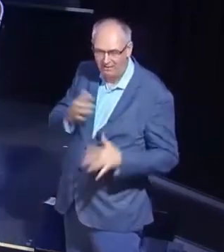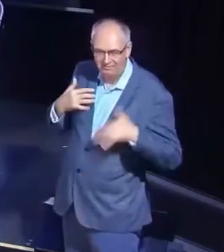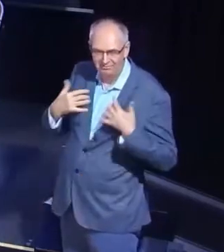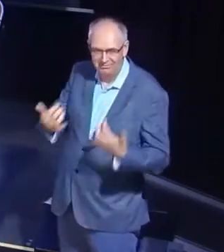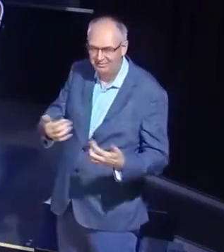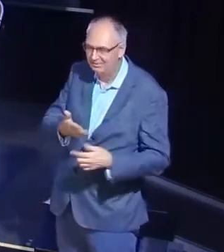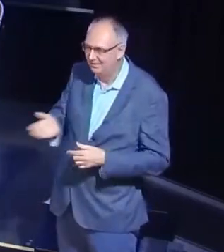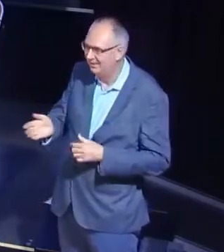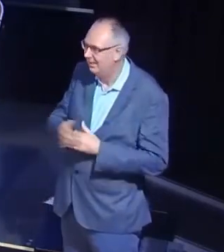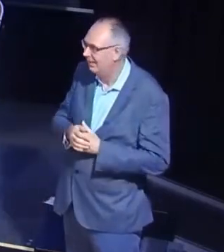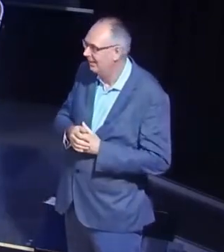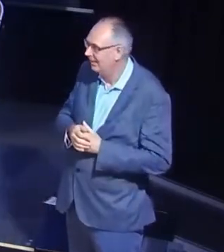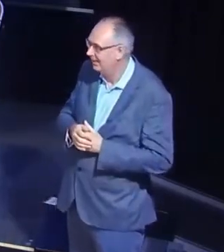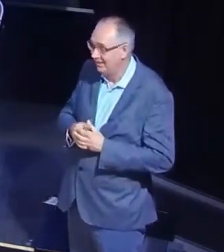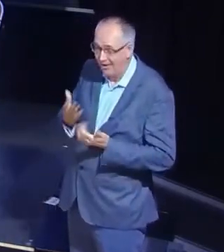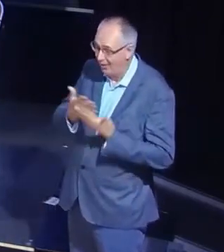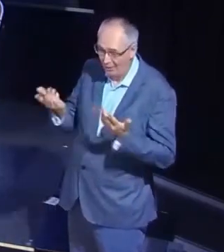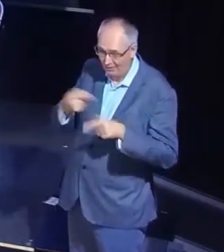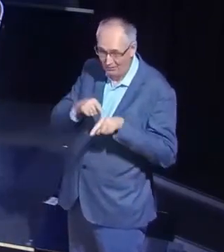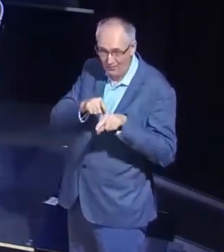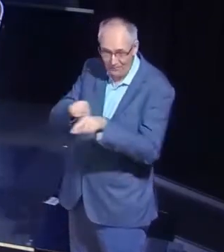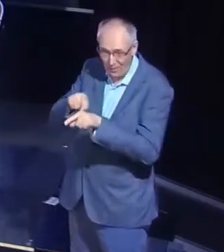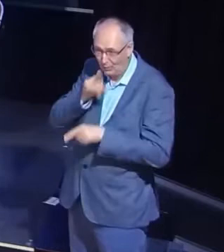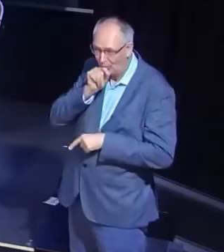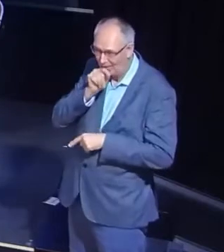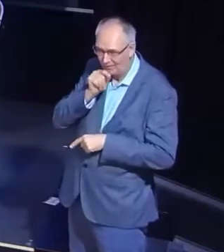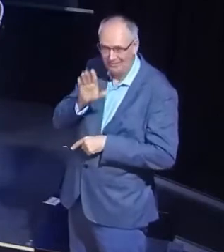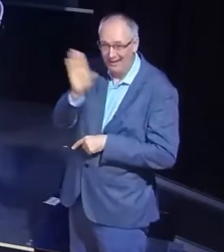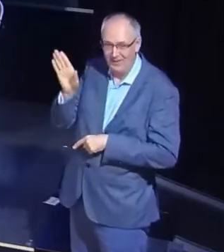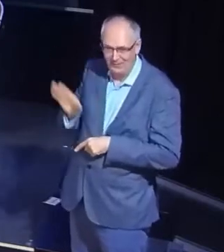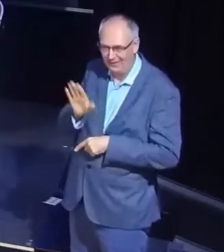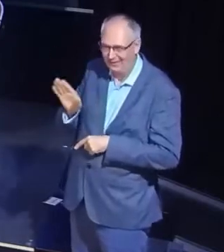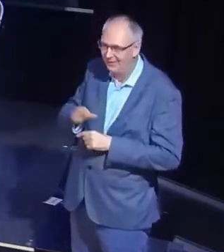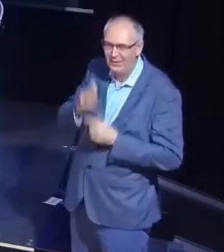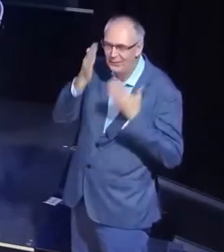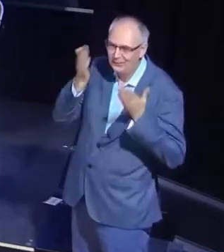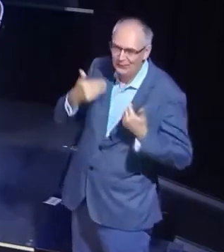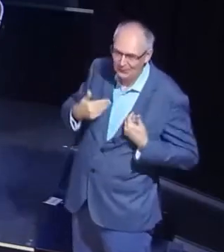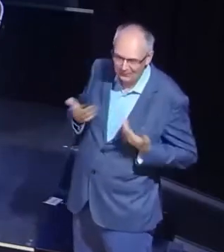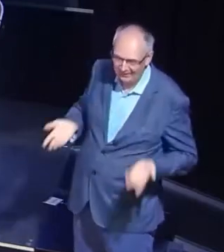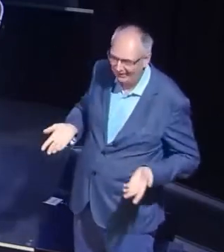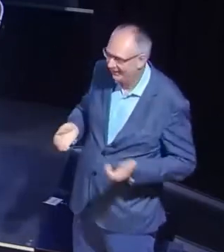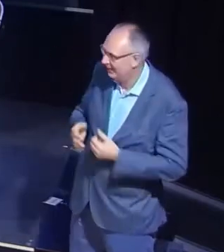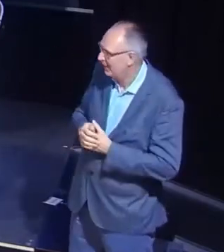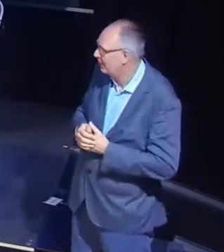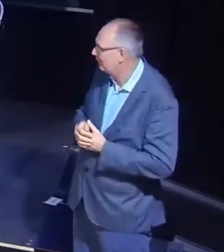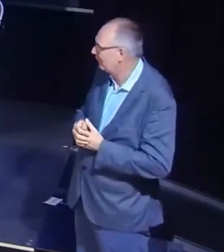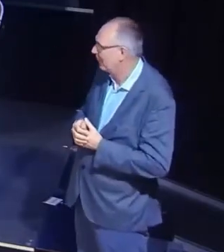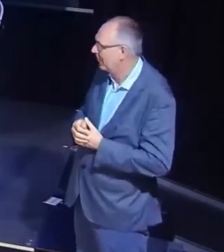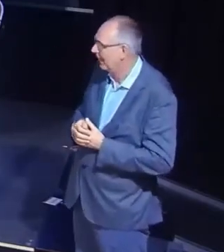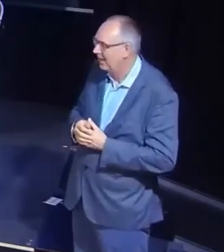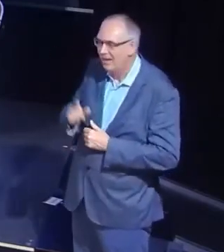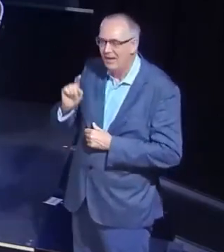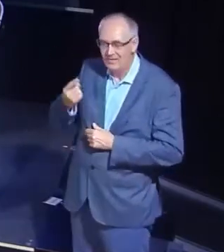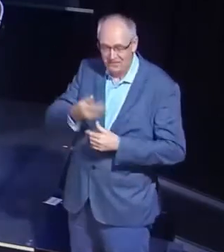Many of which I follow on Twitter. So, hello! LAUGHS You don't know me, unfortunately for the first section of the talk,